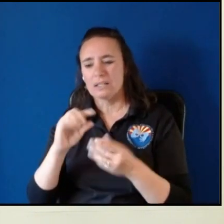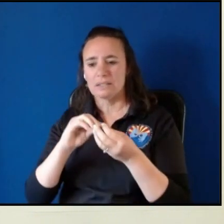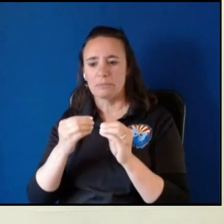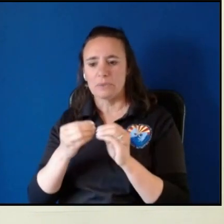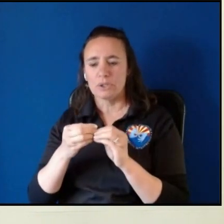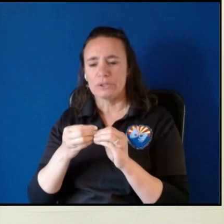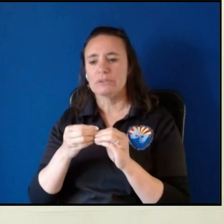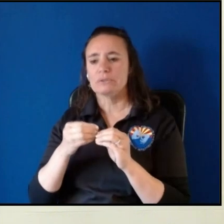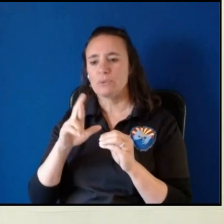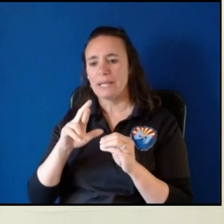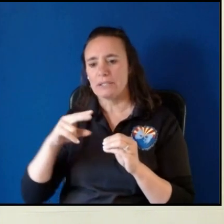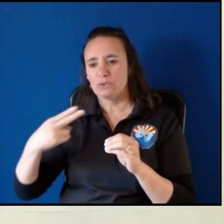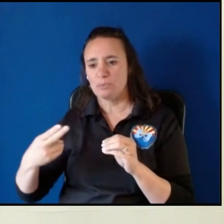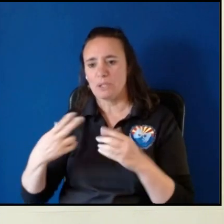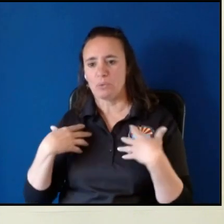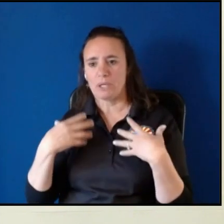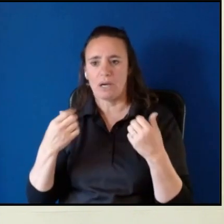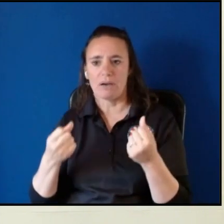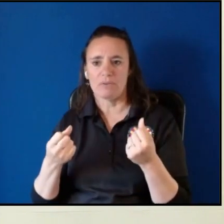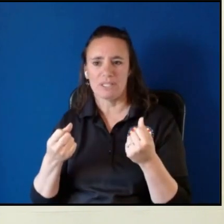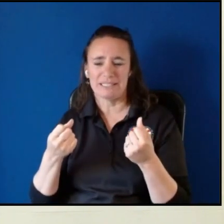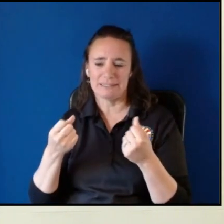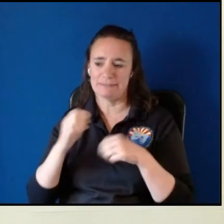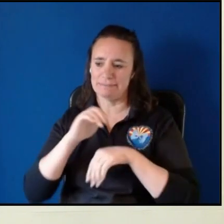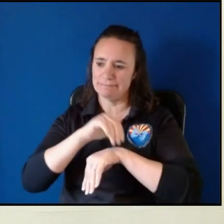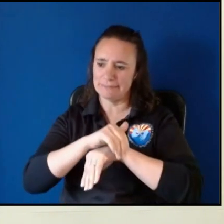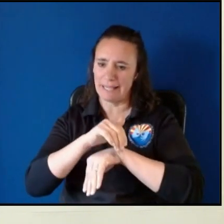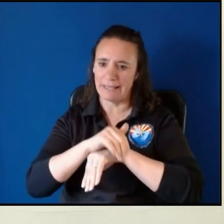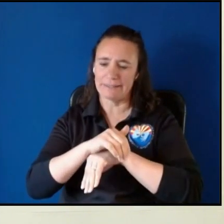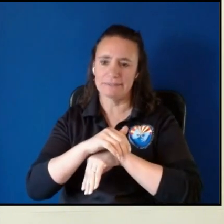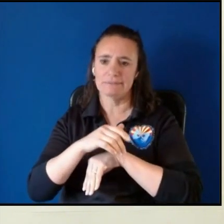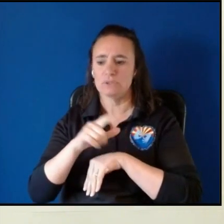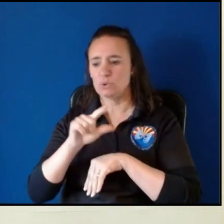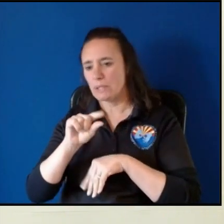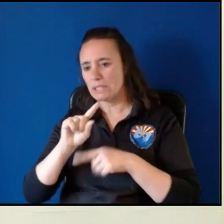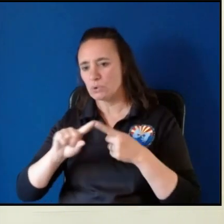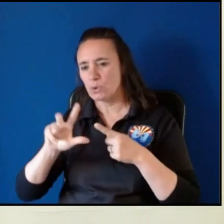recovering 20% to 30%. Now, the relative humidity is the